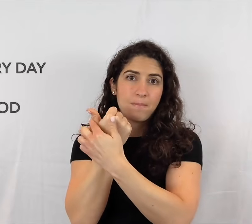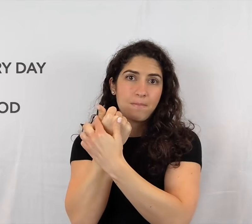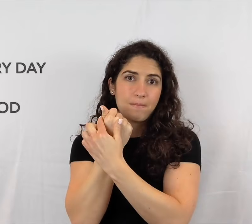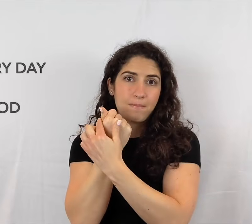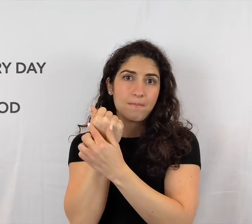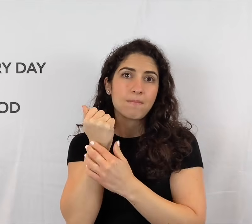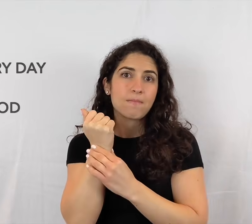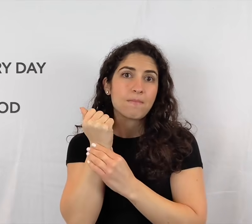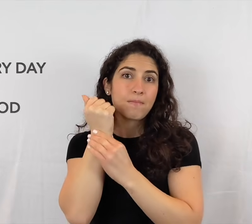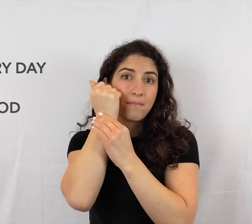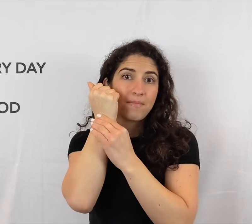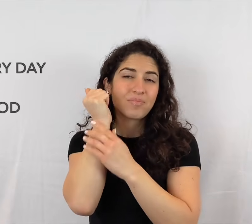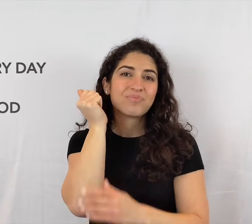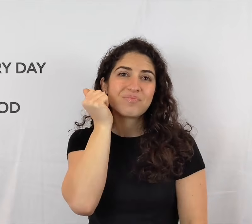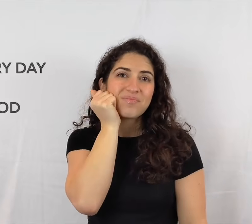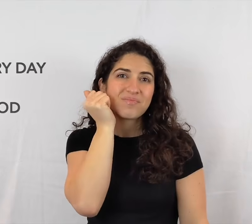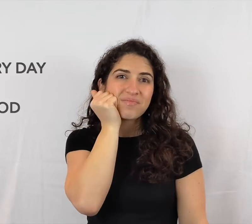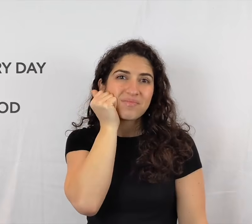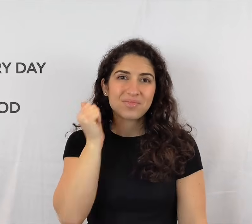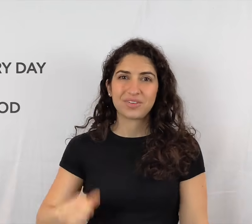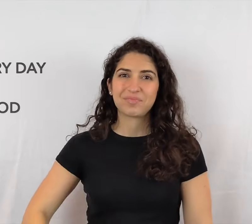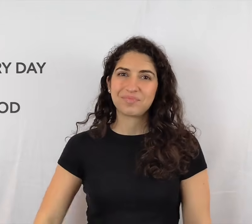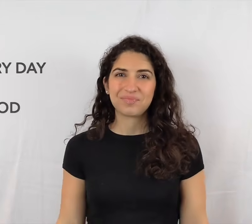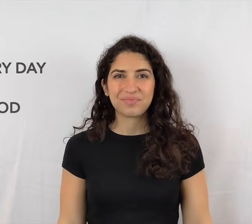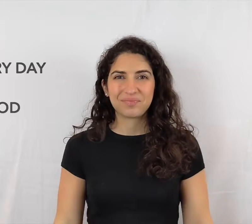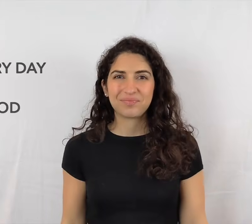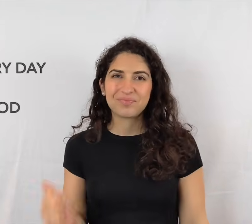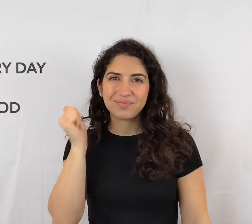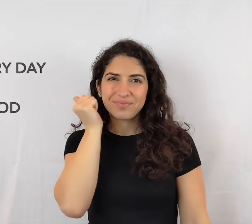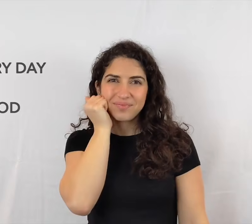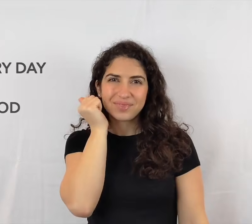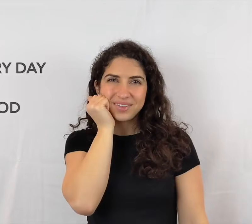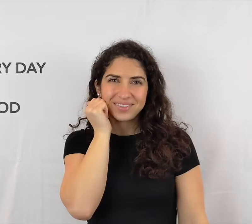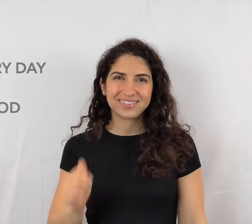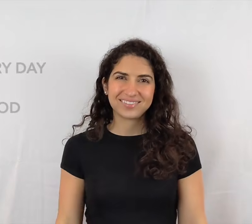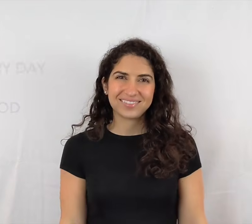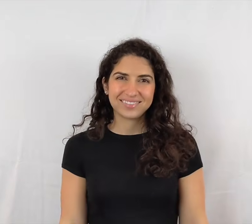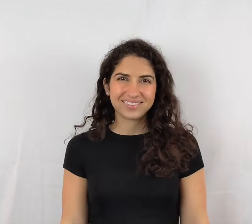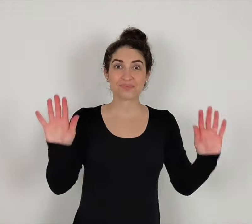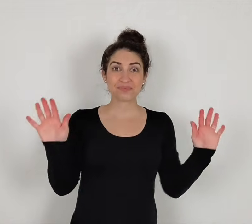And now we're pushing in the thumb and moving it up a little. Period.